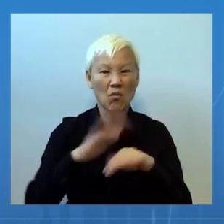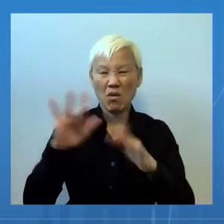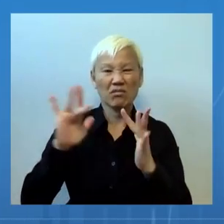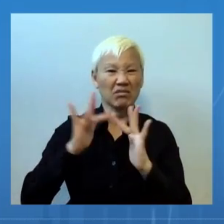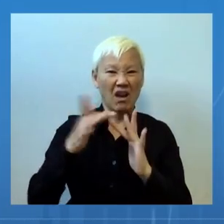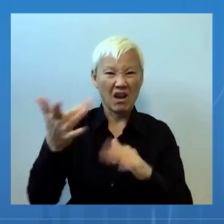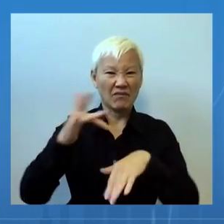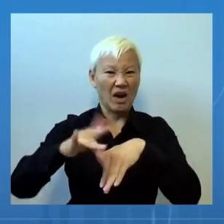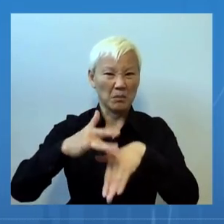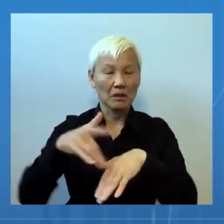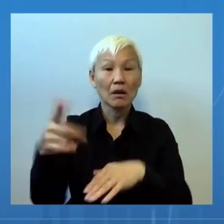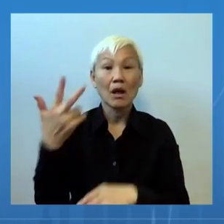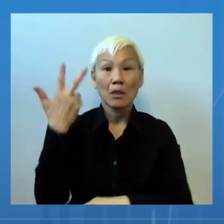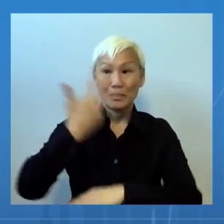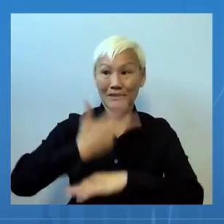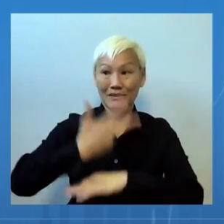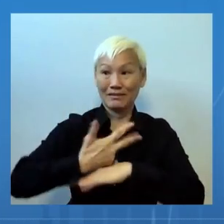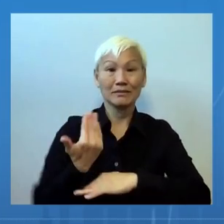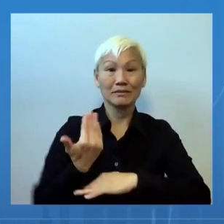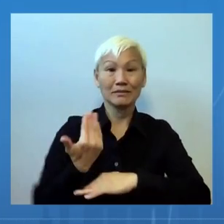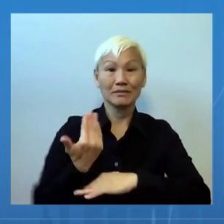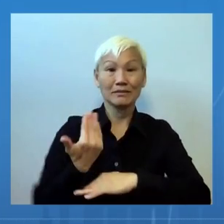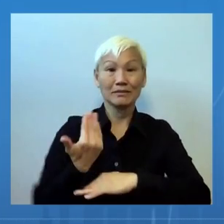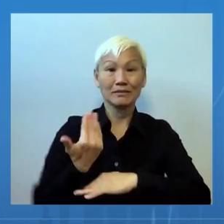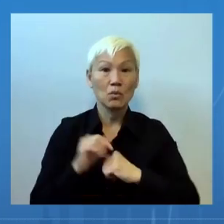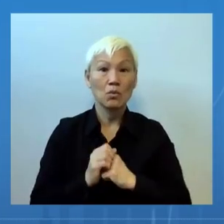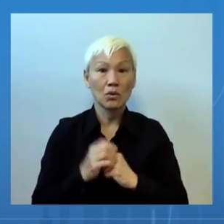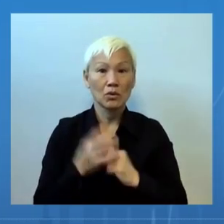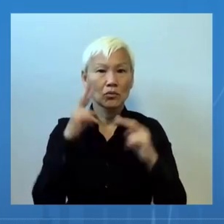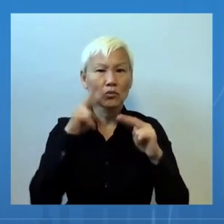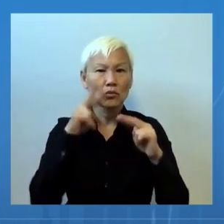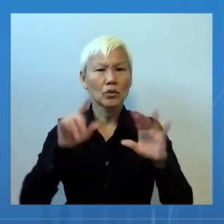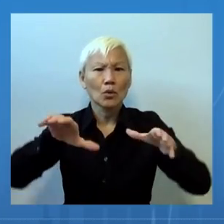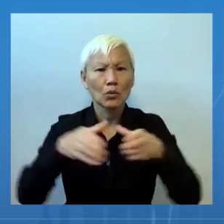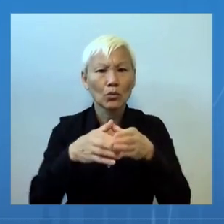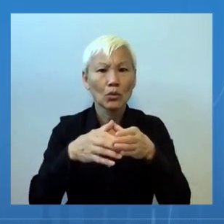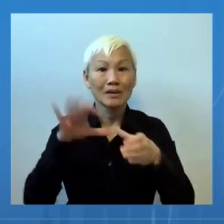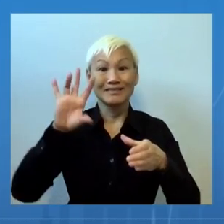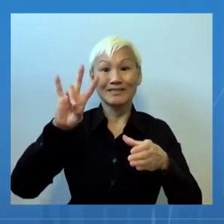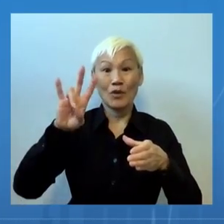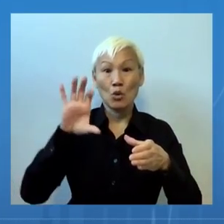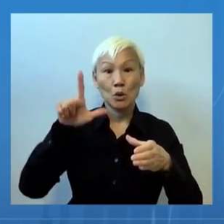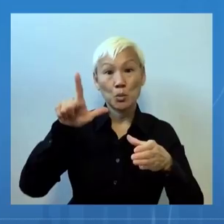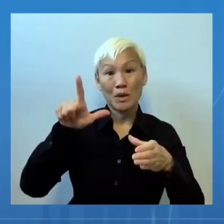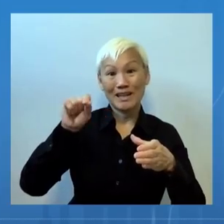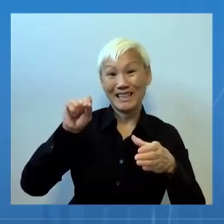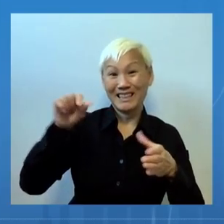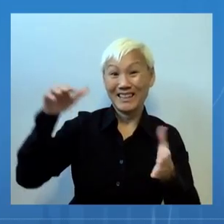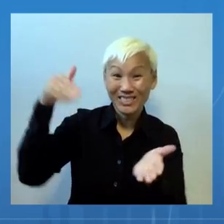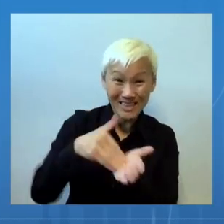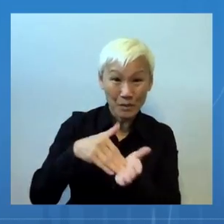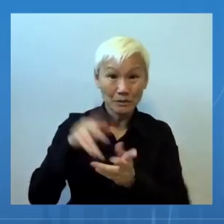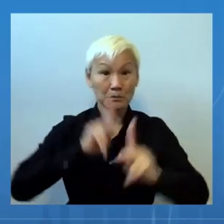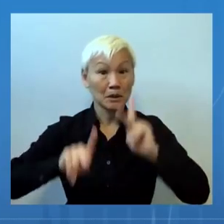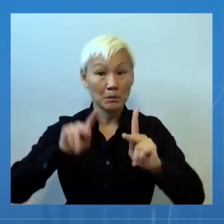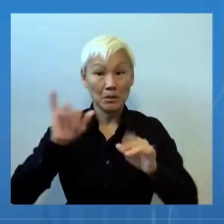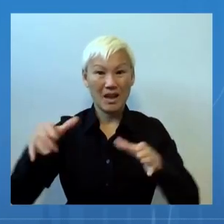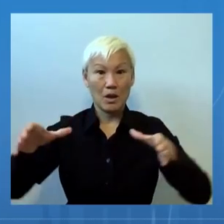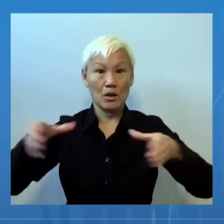looks at a cohort of over 720,000 individuals who received the third shot boost.